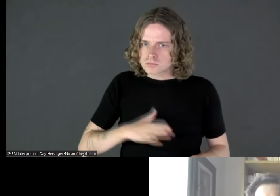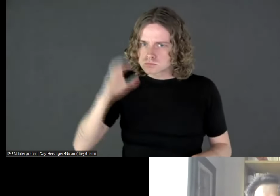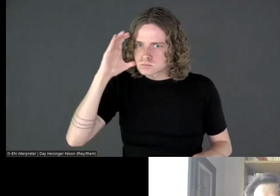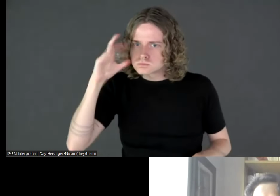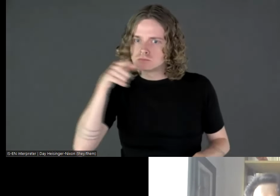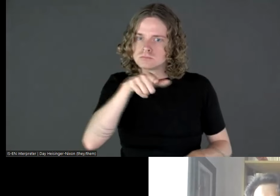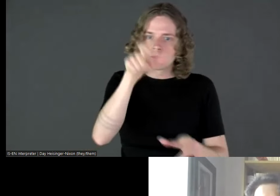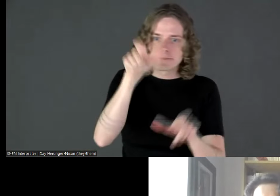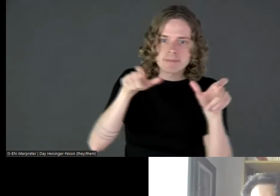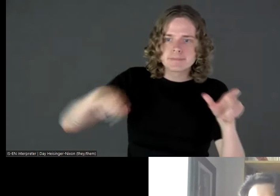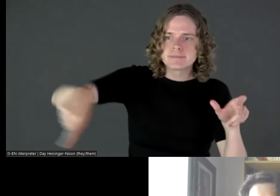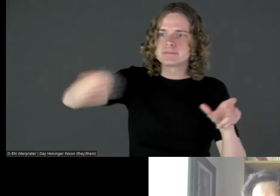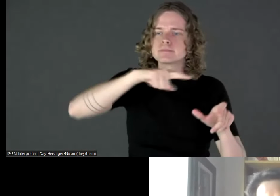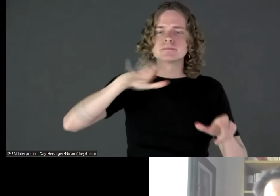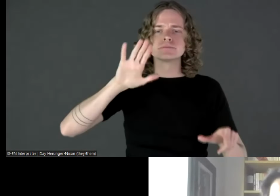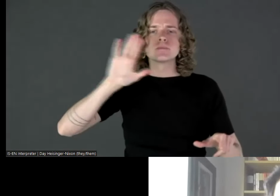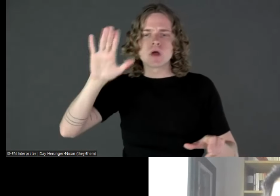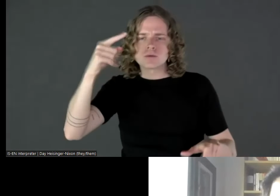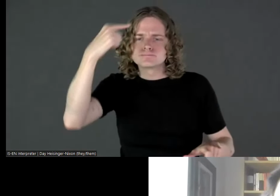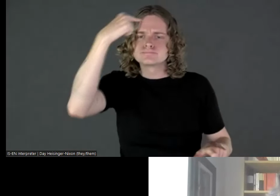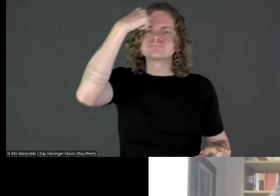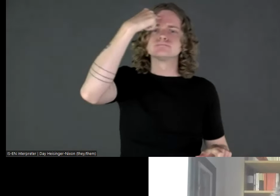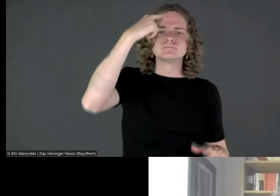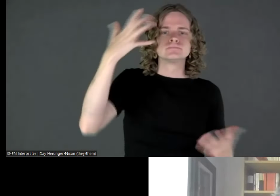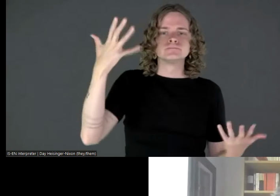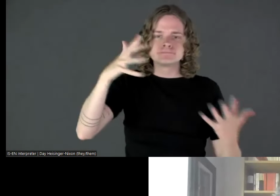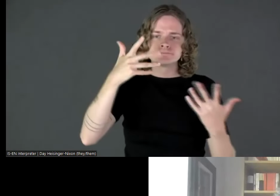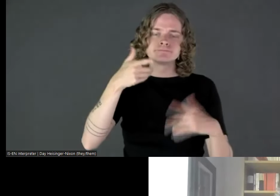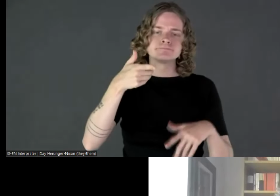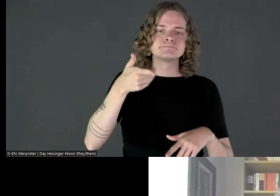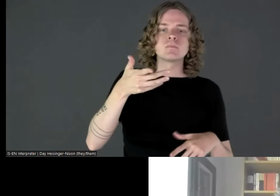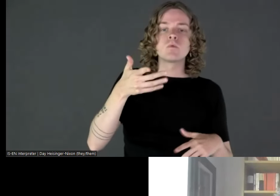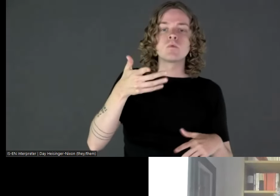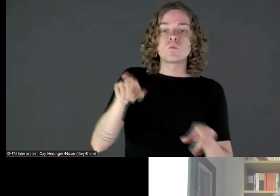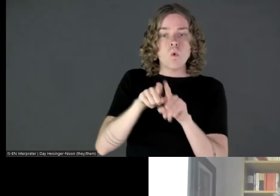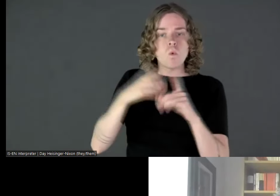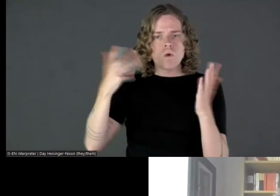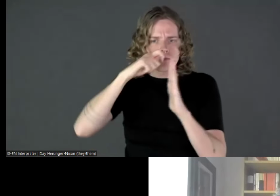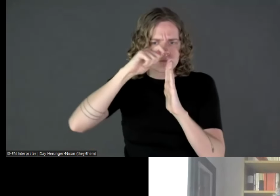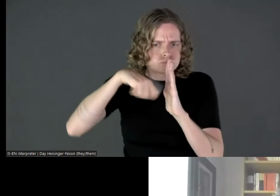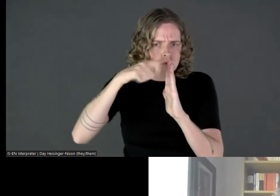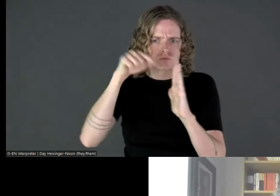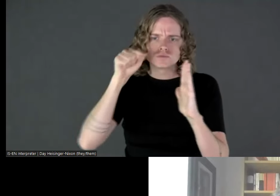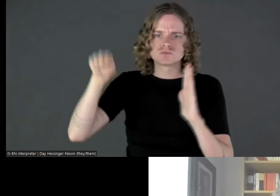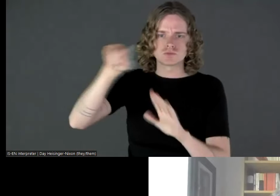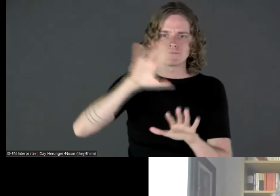technical what initiatives they're engaged in delivering some of the technical support